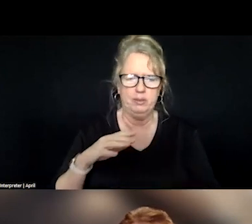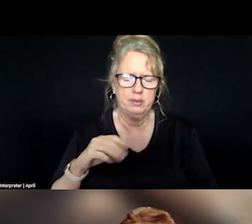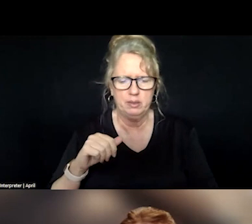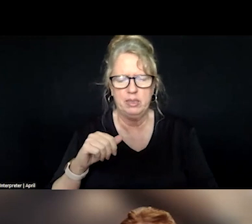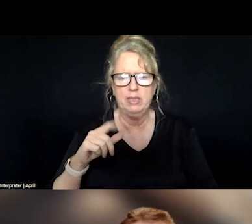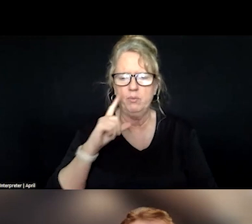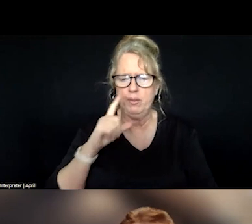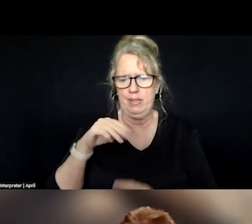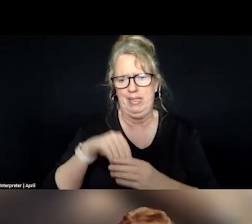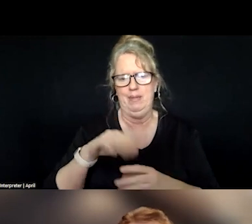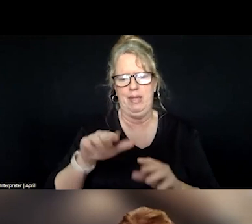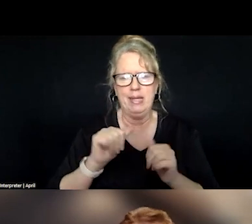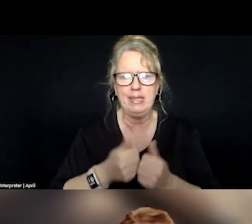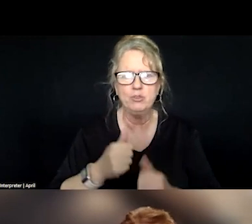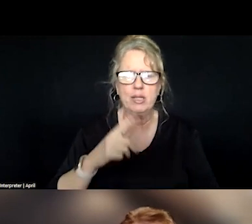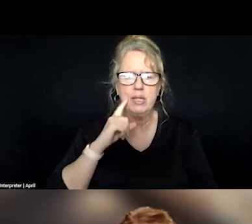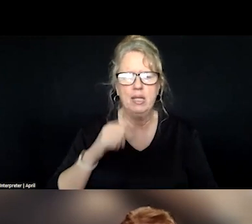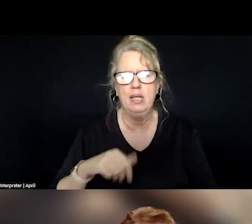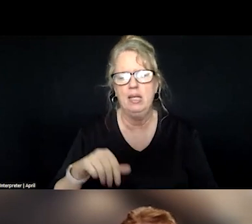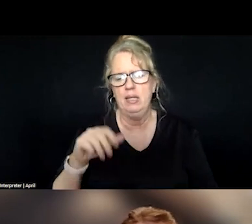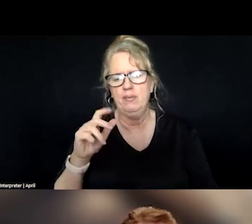WITHIN THE AGENCY IS FOR THE 988 LIFELINE.